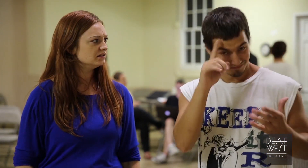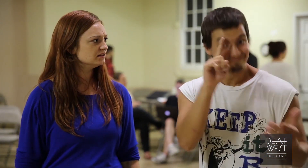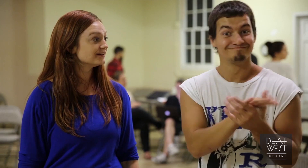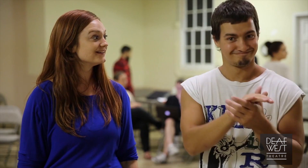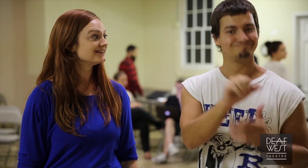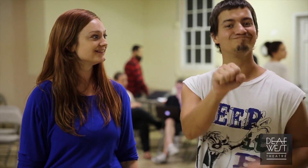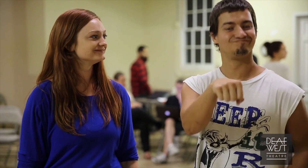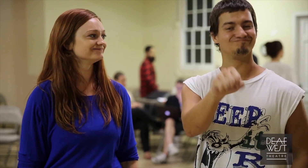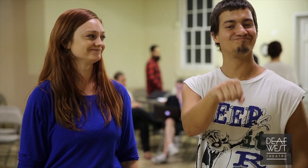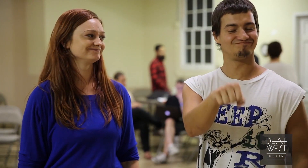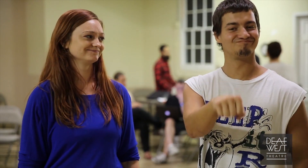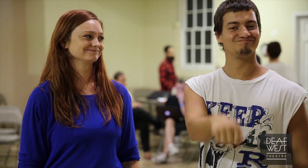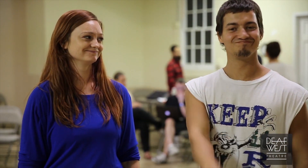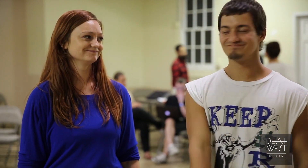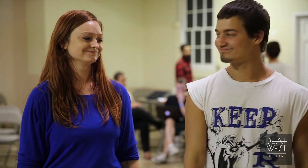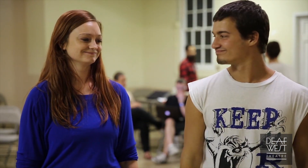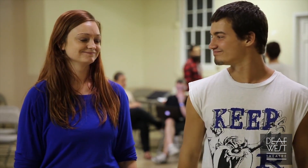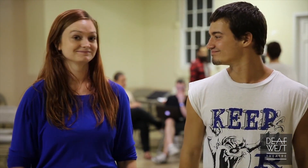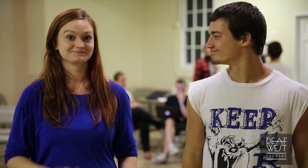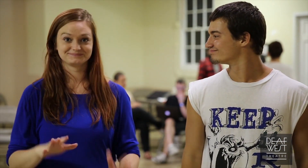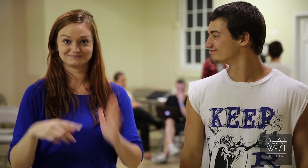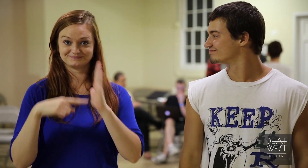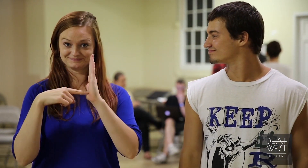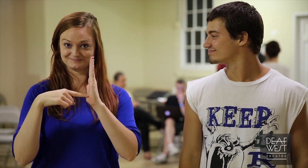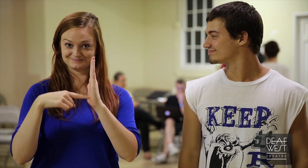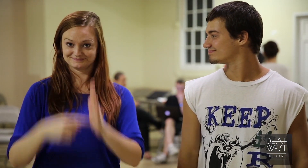Yes, that's right. Something you believe in.